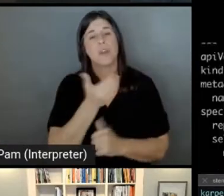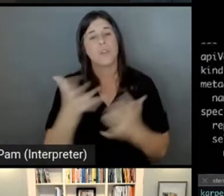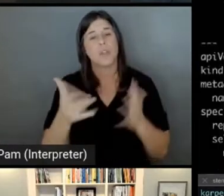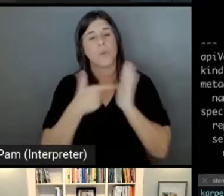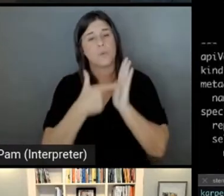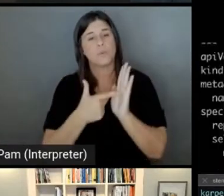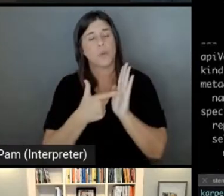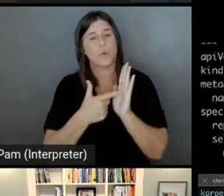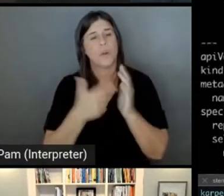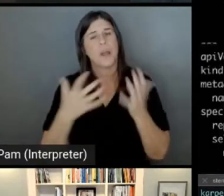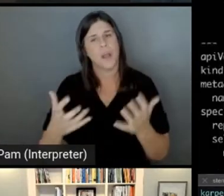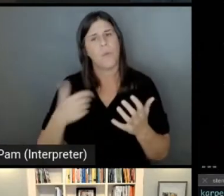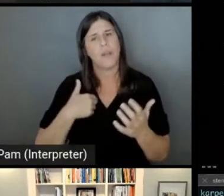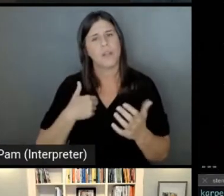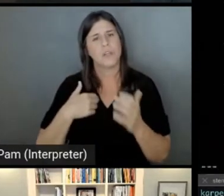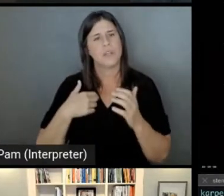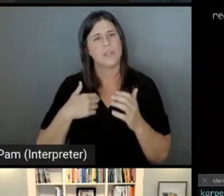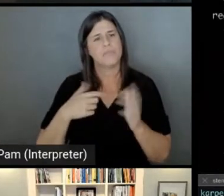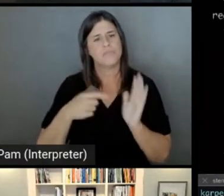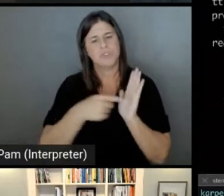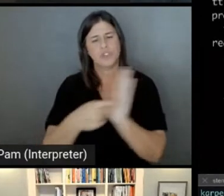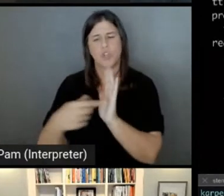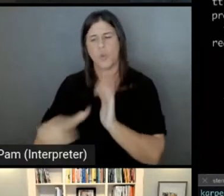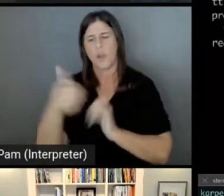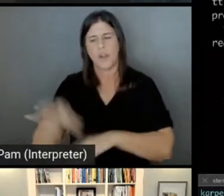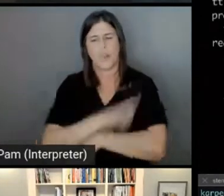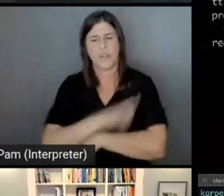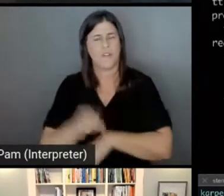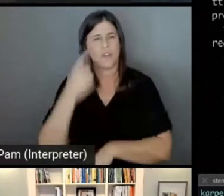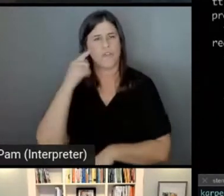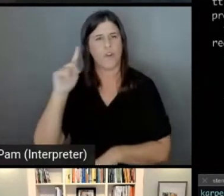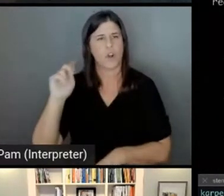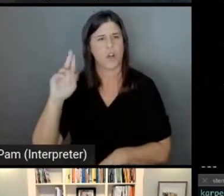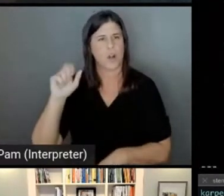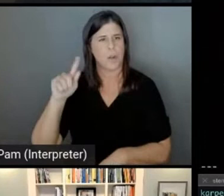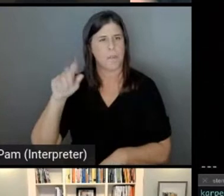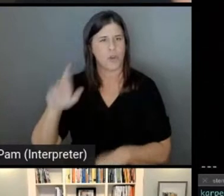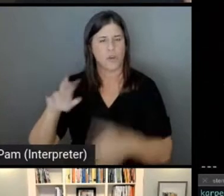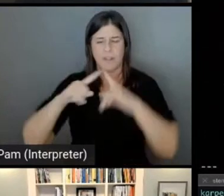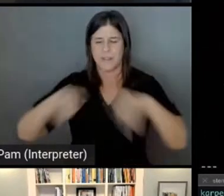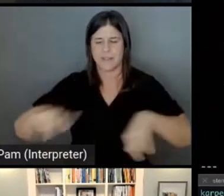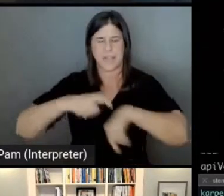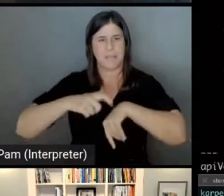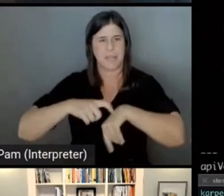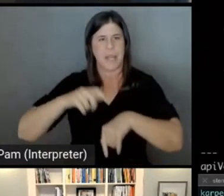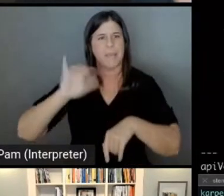I want to show off another feature of Karpenter here at the same time, which is the ability to apply constraints